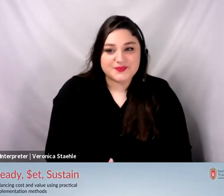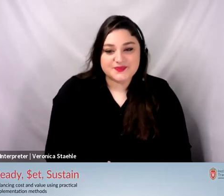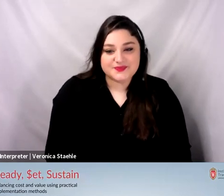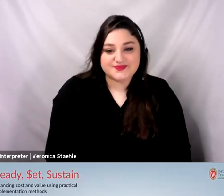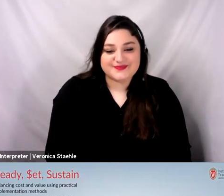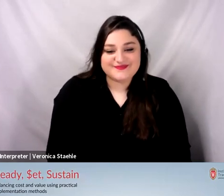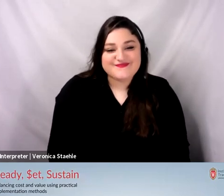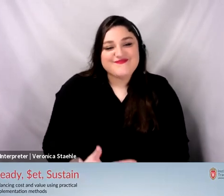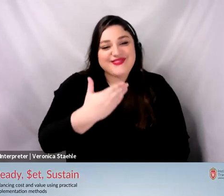Felice Resnik: Thank you Lisa that was.